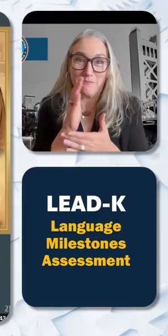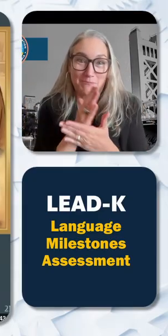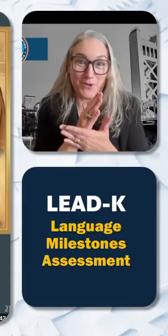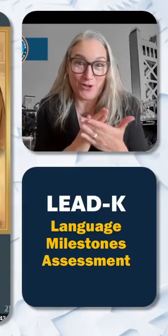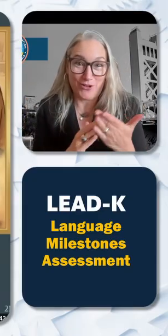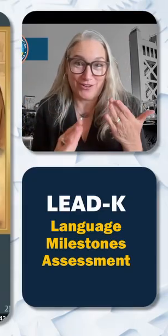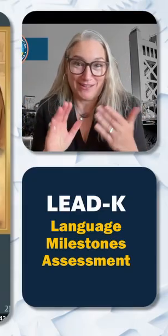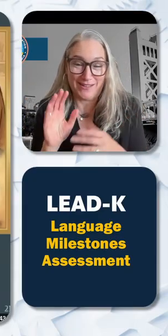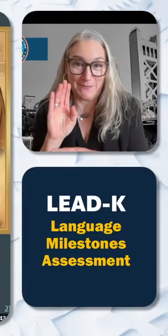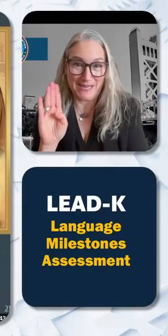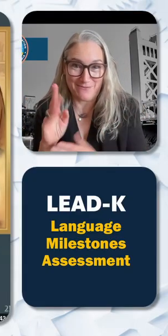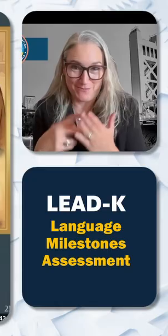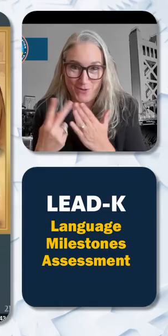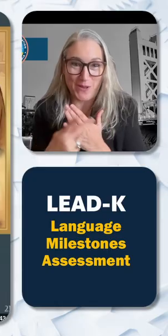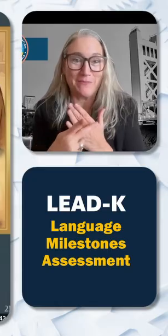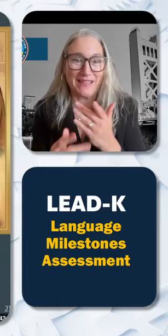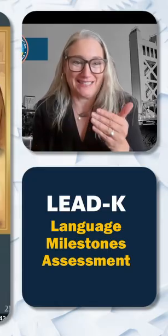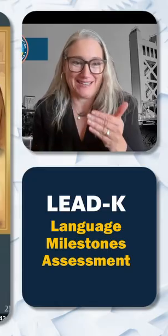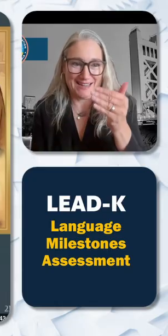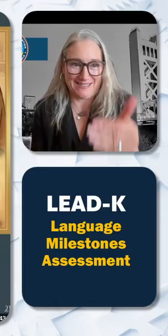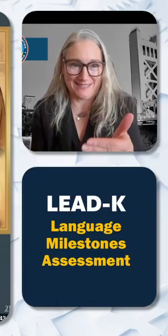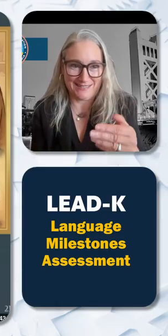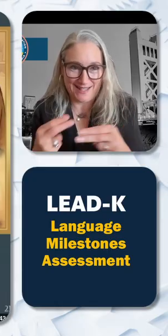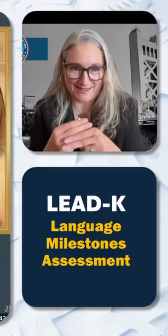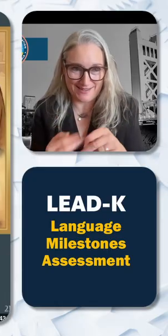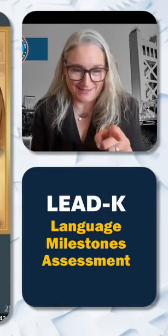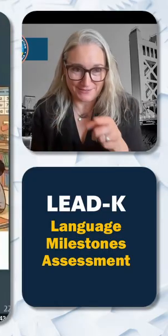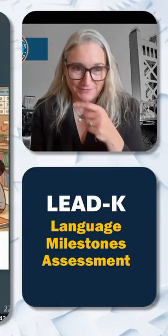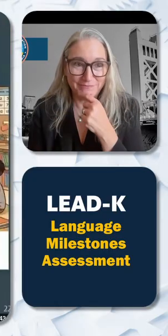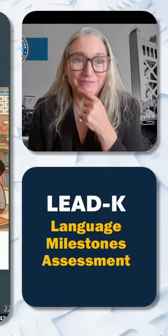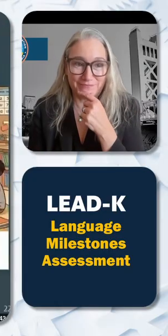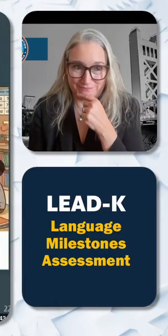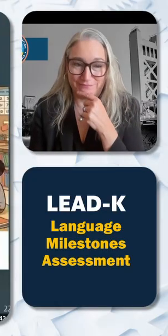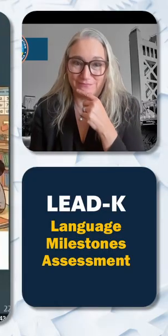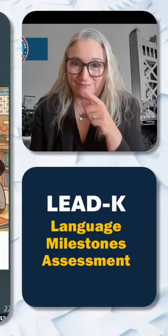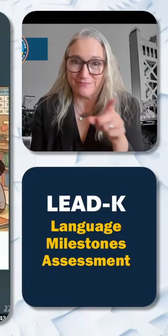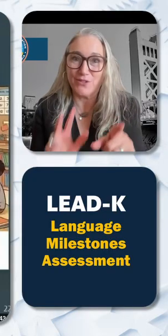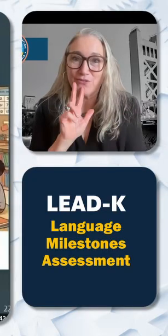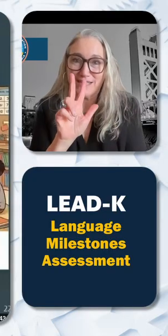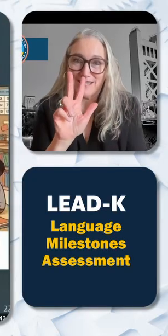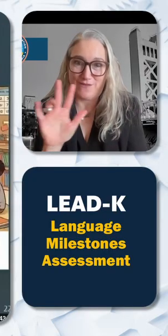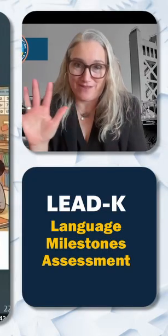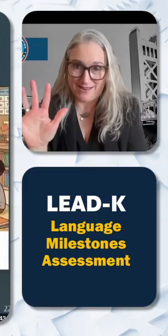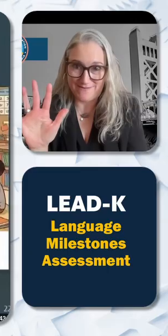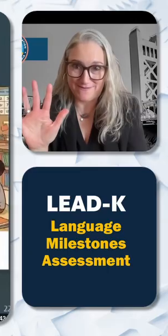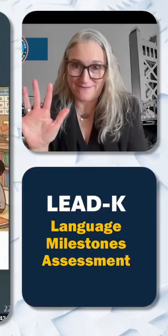and he was getting ready to transition to Part B, which is the next slide.